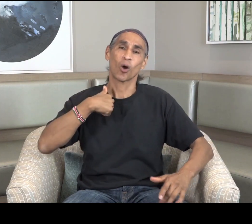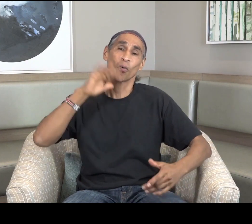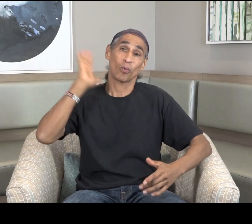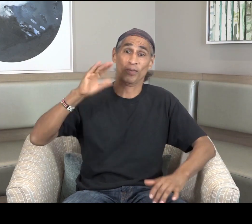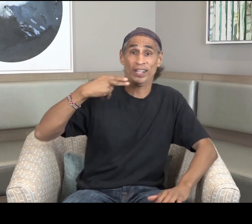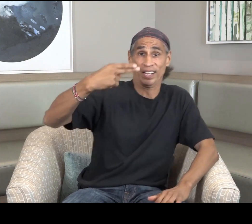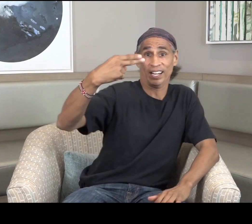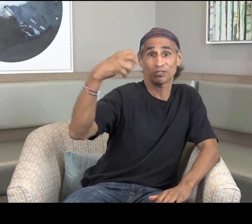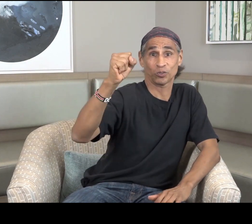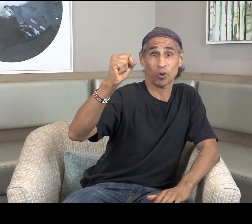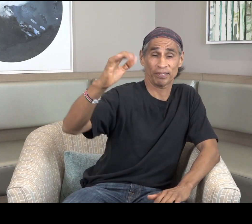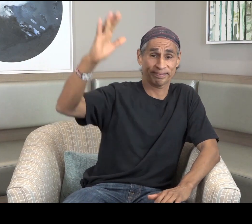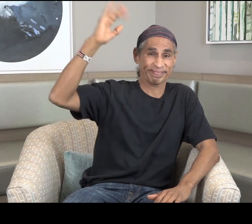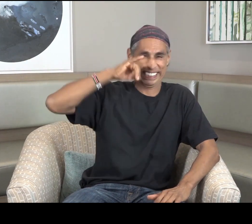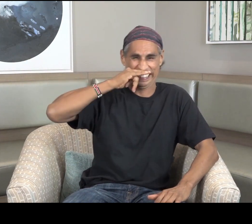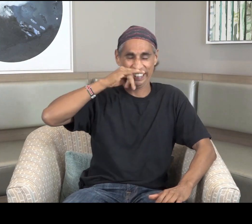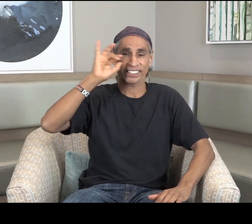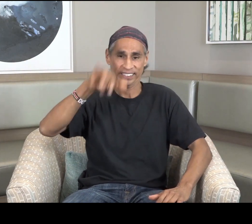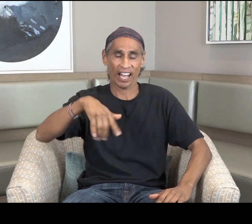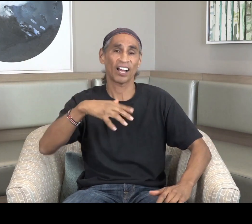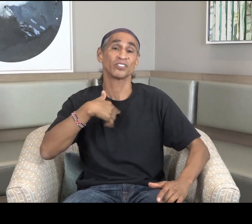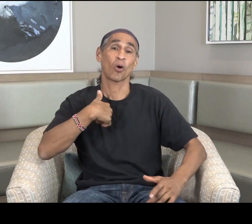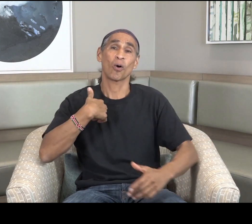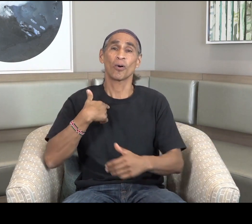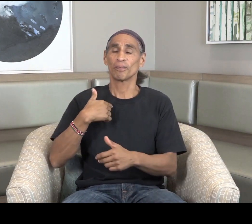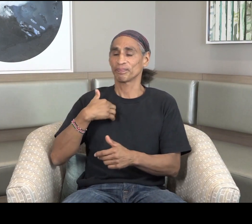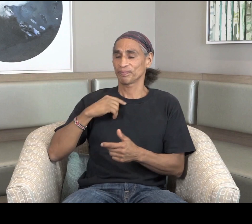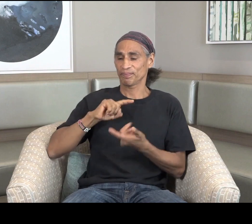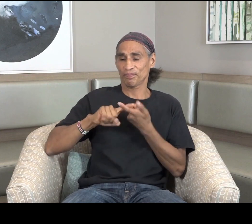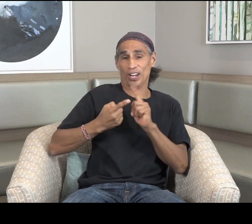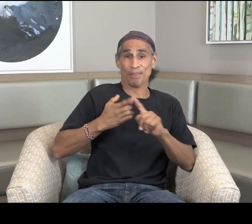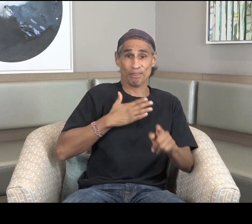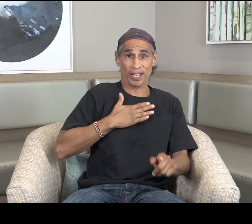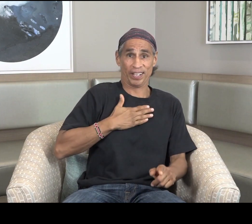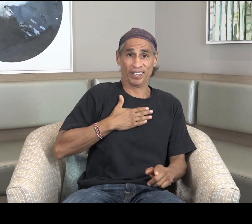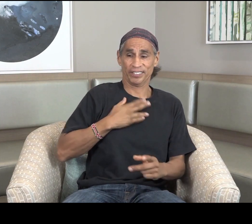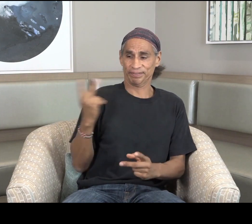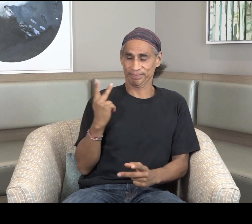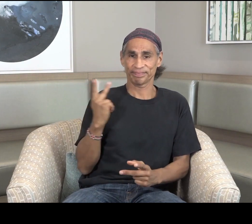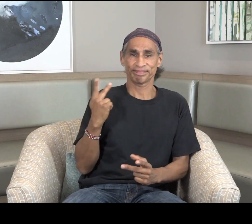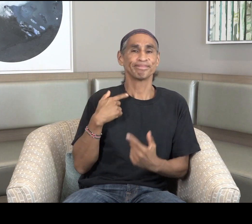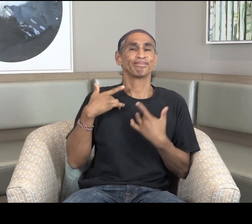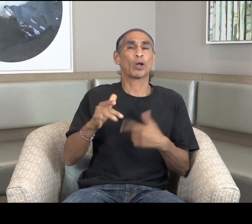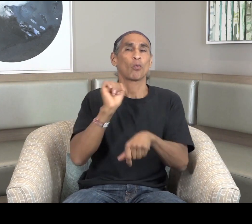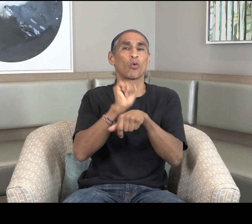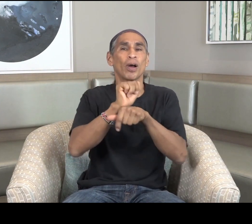before when I was in high school, you know I was a kid. A friend of mine,